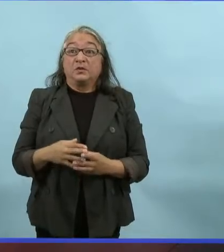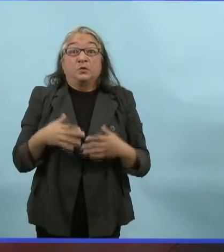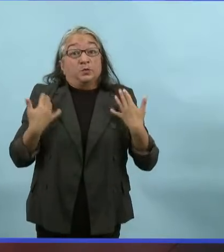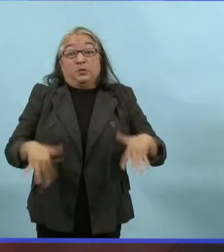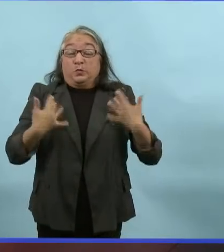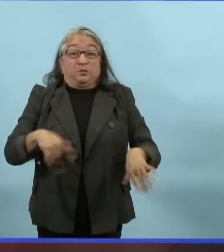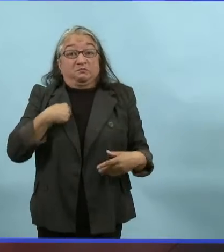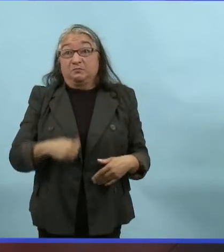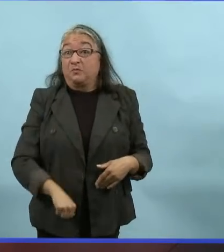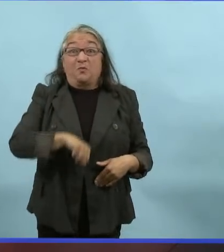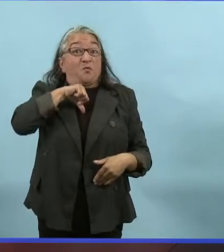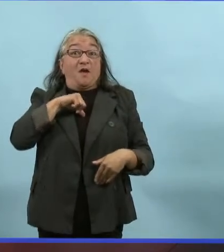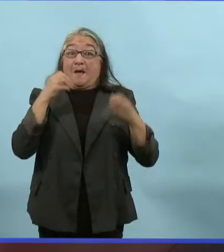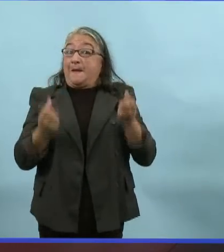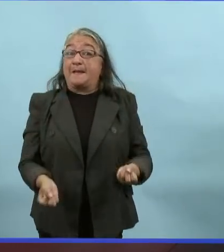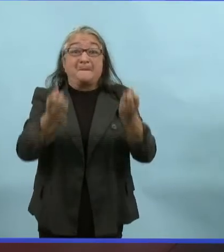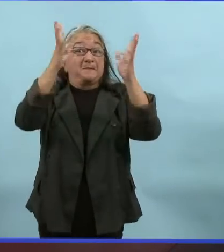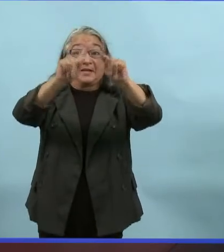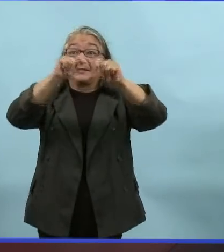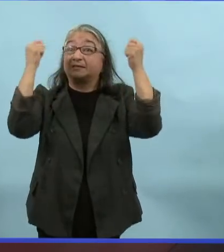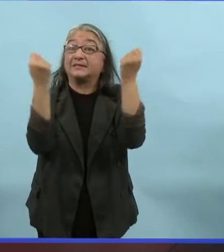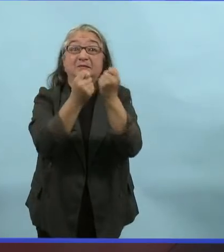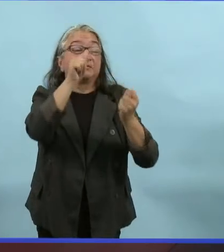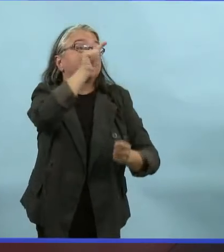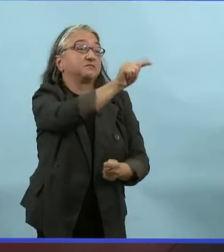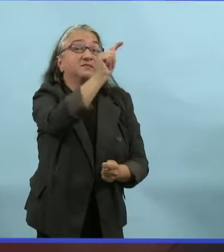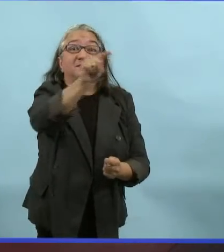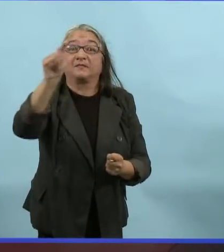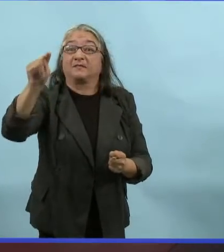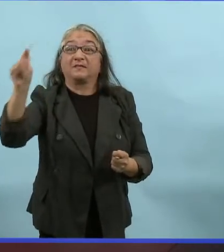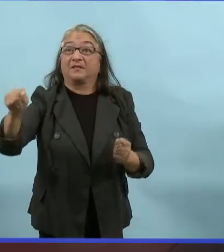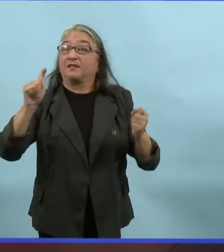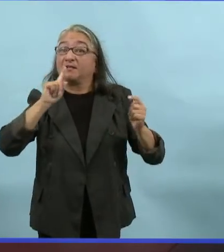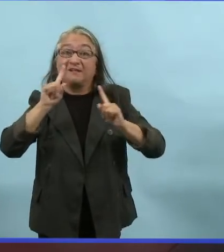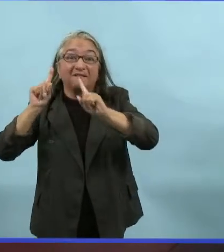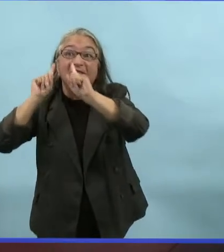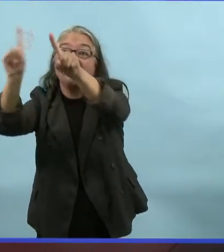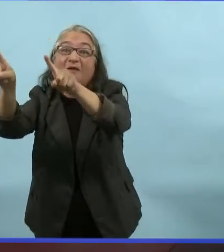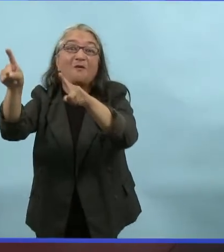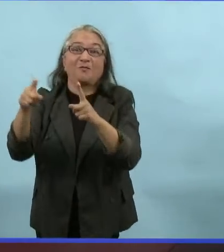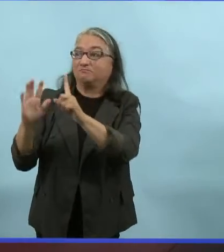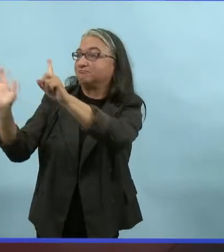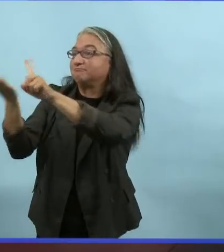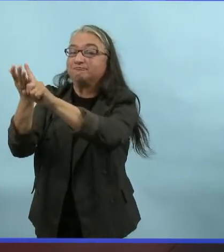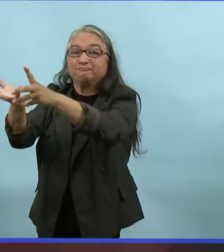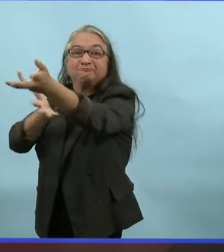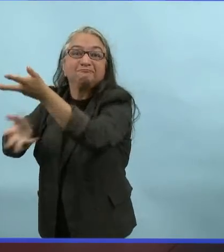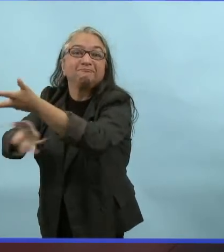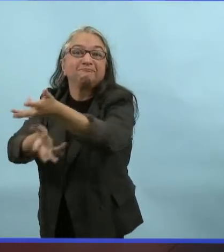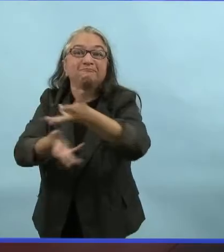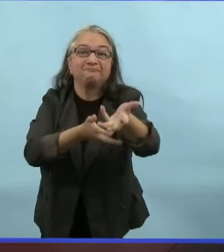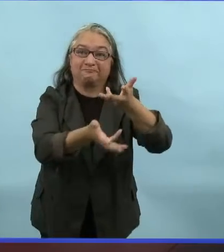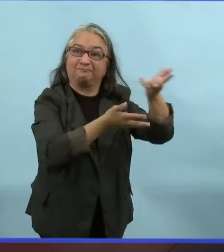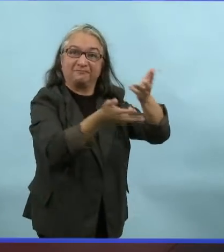Manitobans to get vaccinated and that we see now the vast majority of severe cases